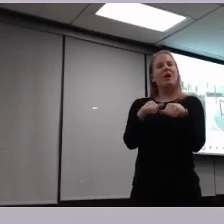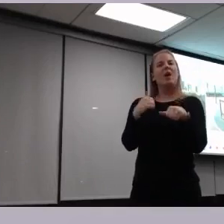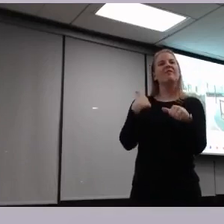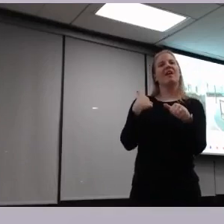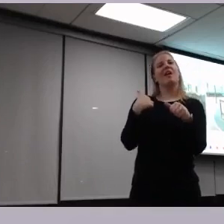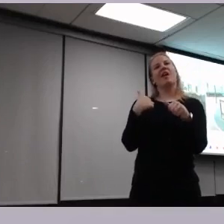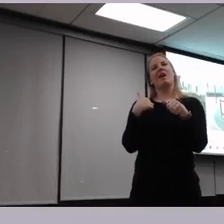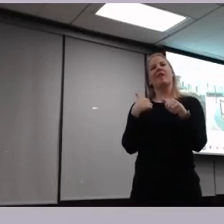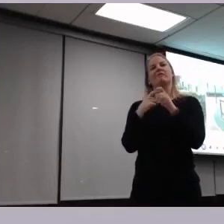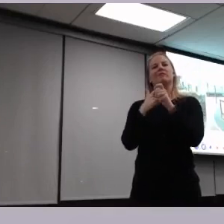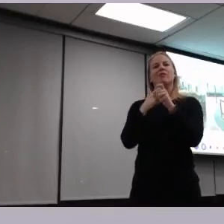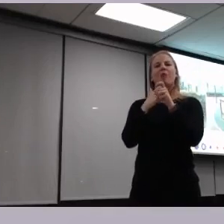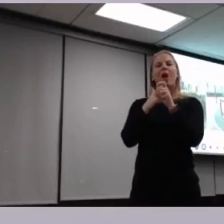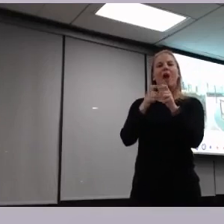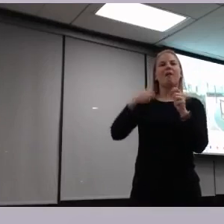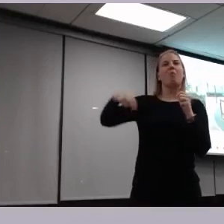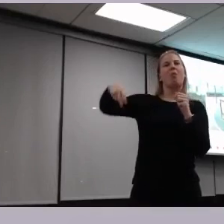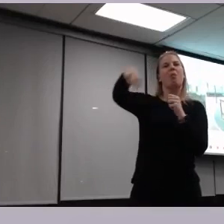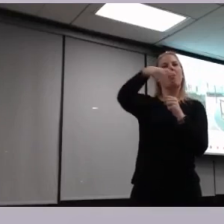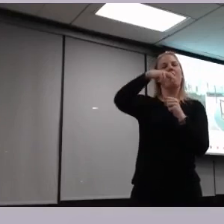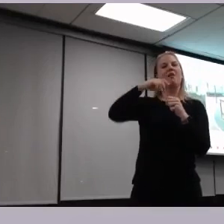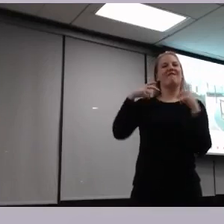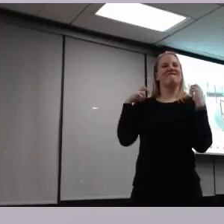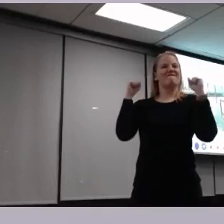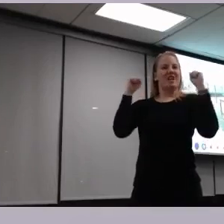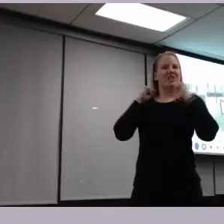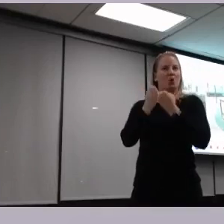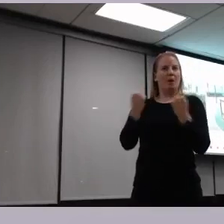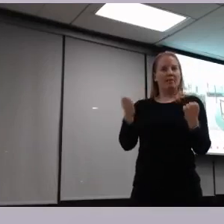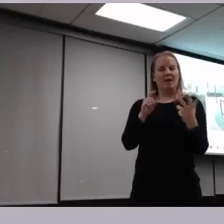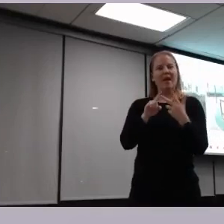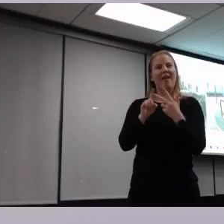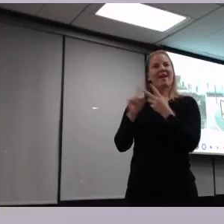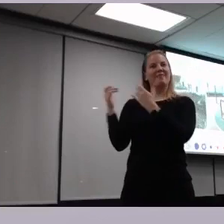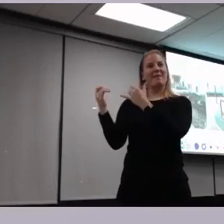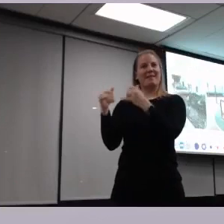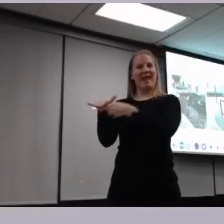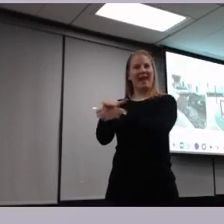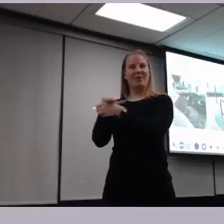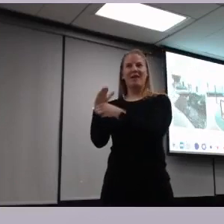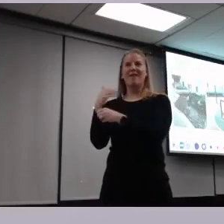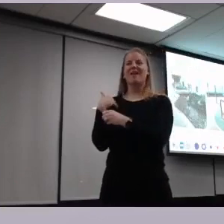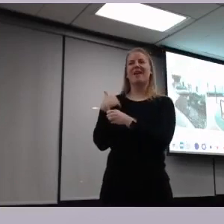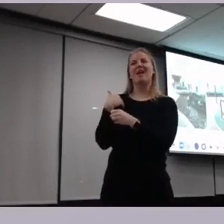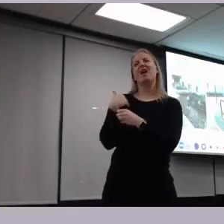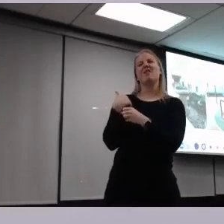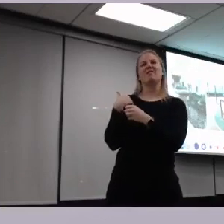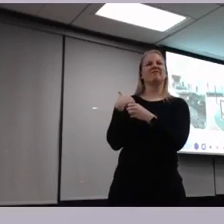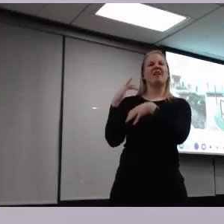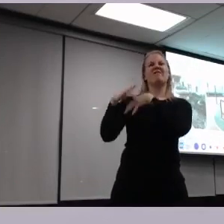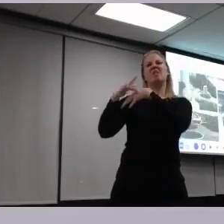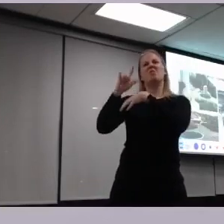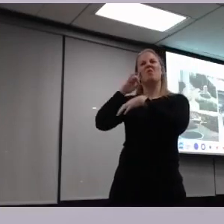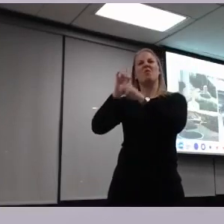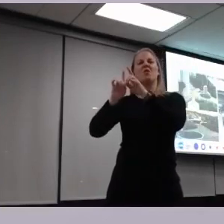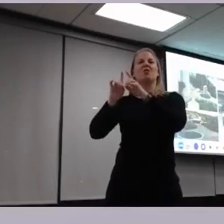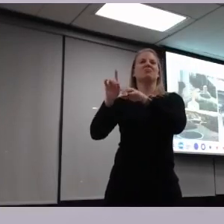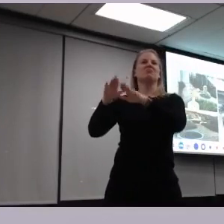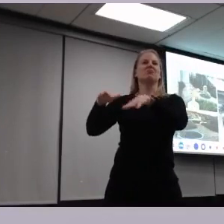They have different play equipment suitable for children of a wide age range That's like this.